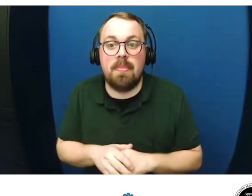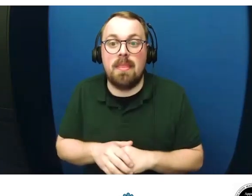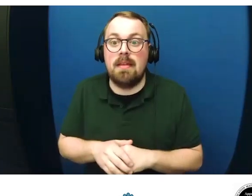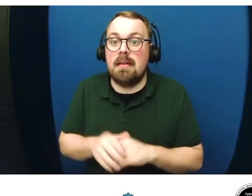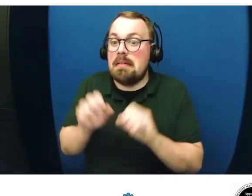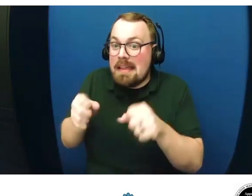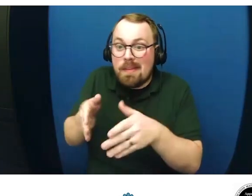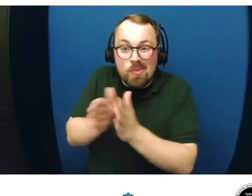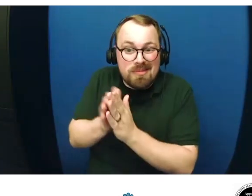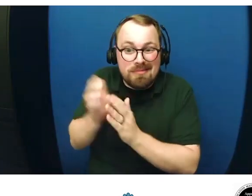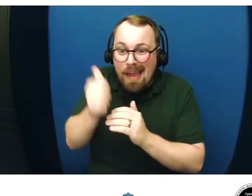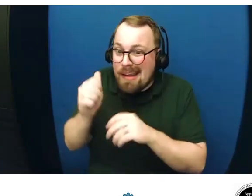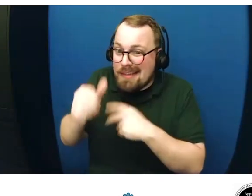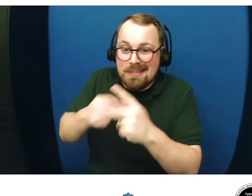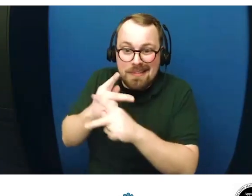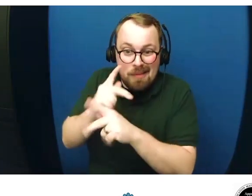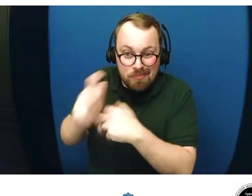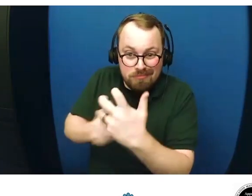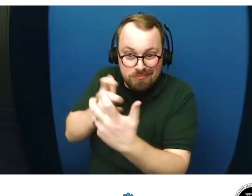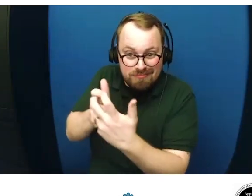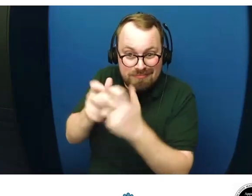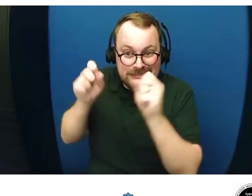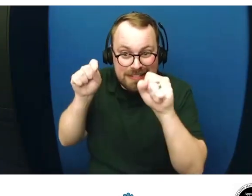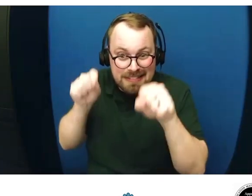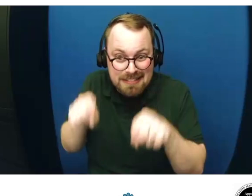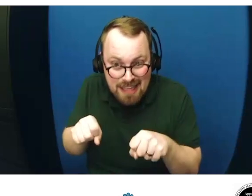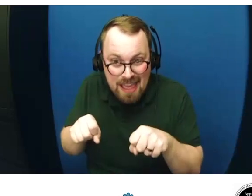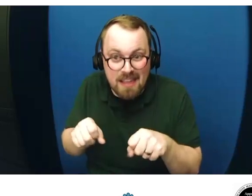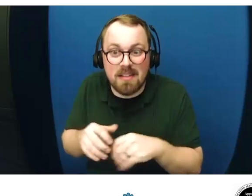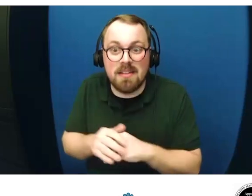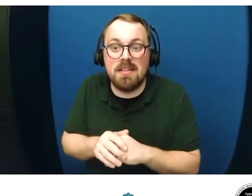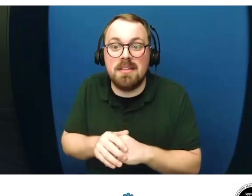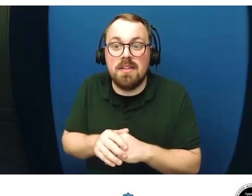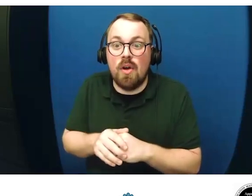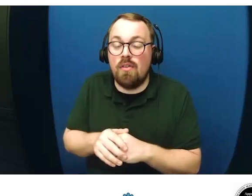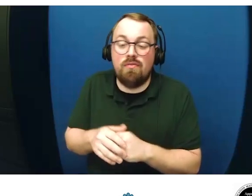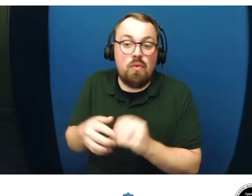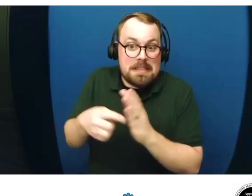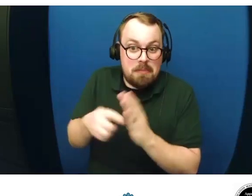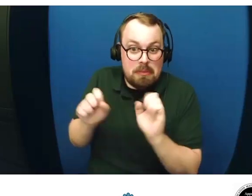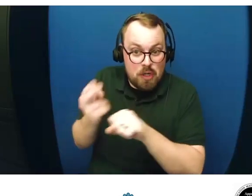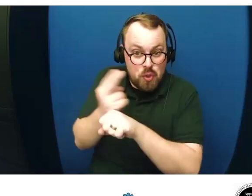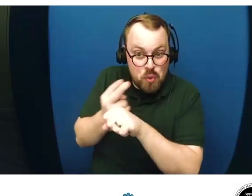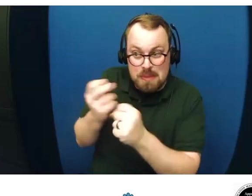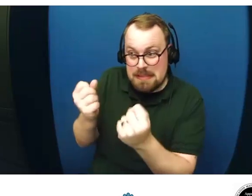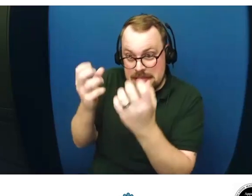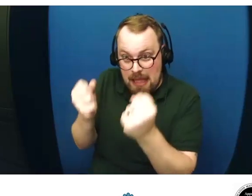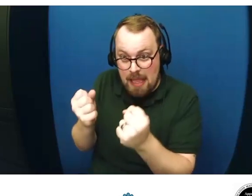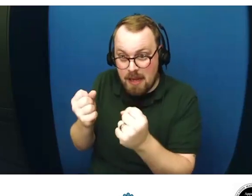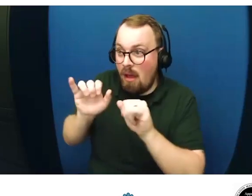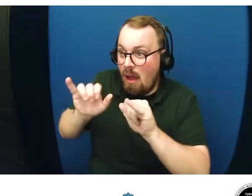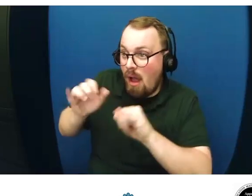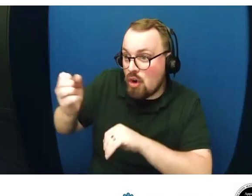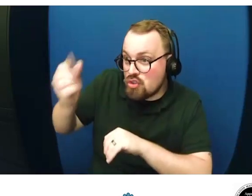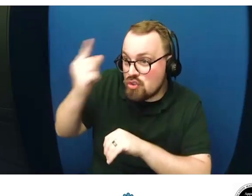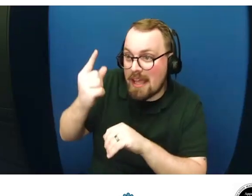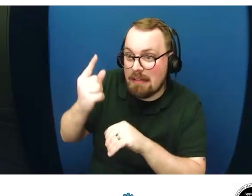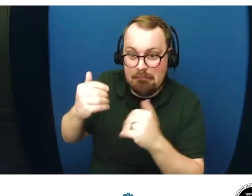Can they request accommodations to the sign language itself as needed? Which, we'll get more into that in the access section.